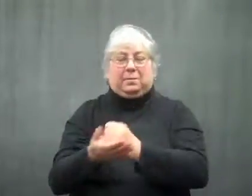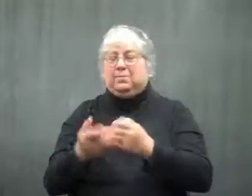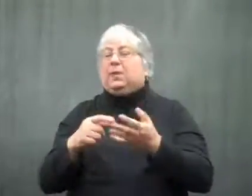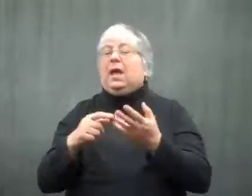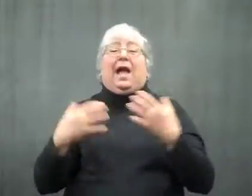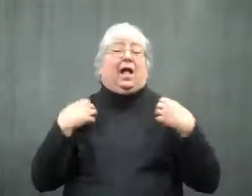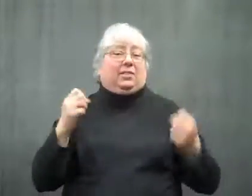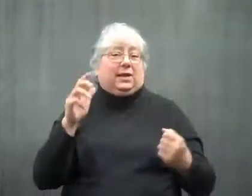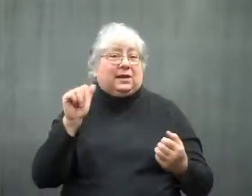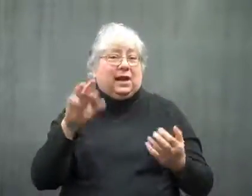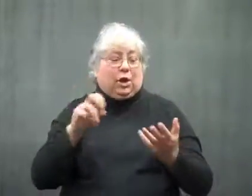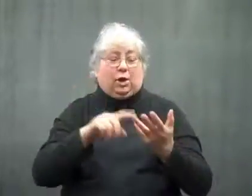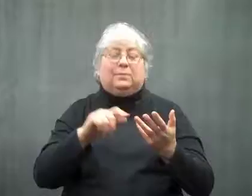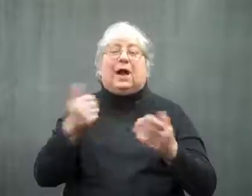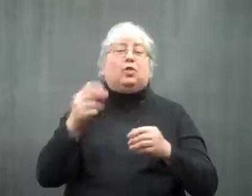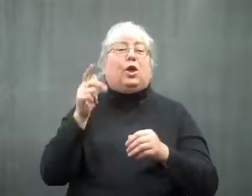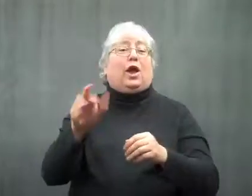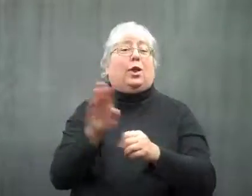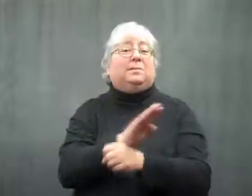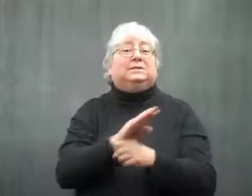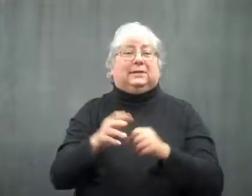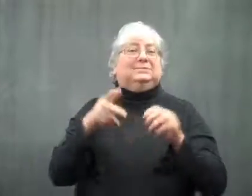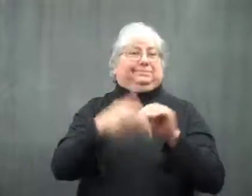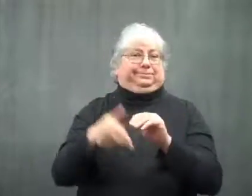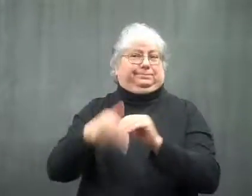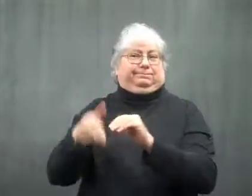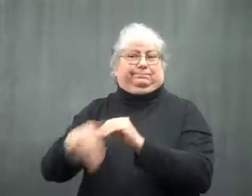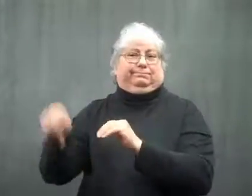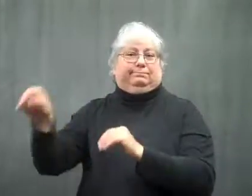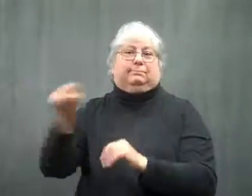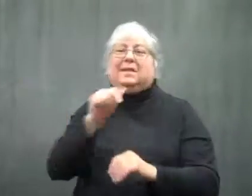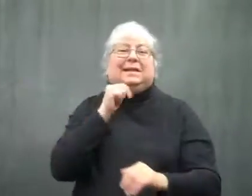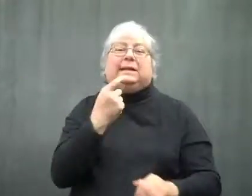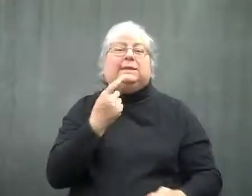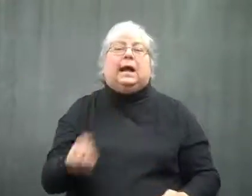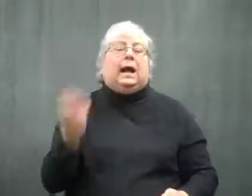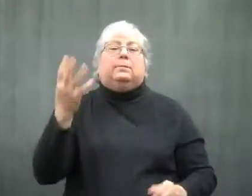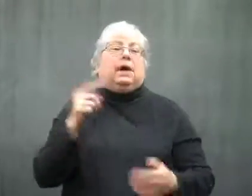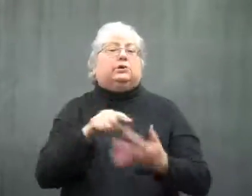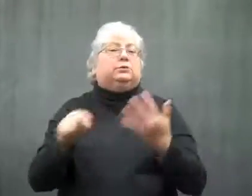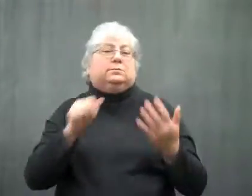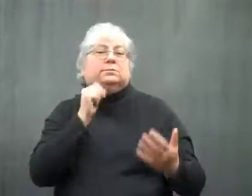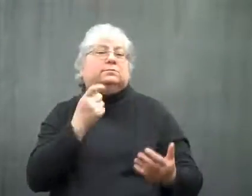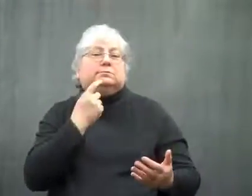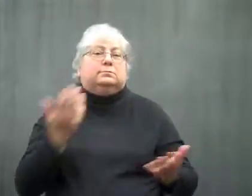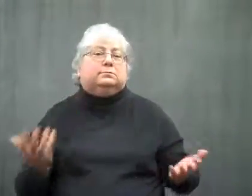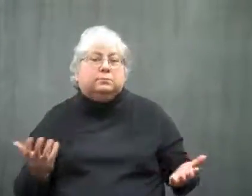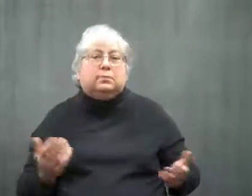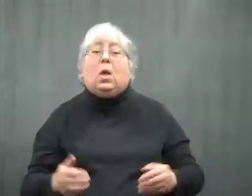health care, and automotive industries were all cut. There was no mention of how much was cut from those programs.